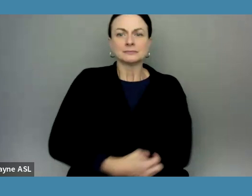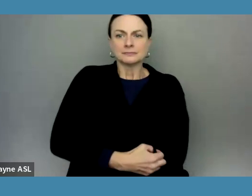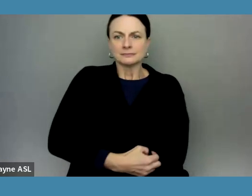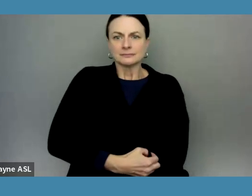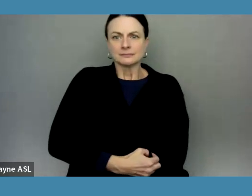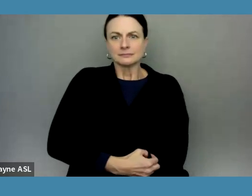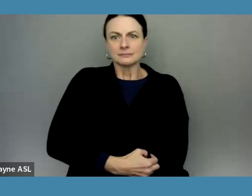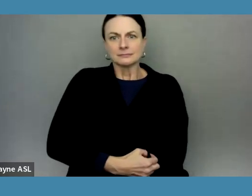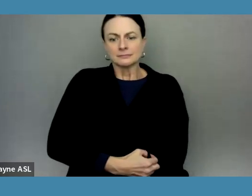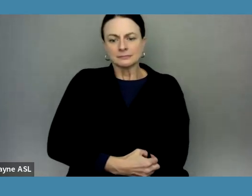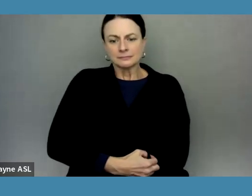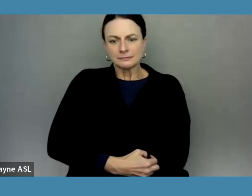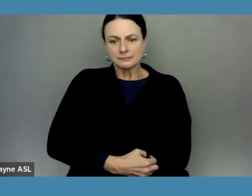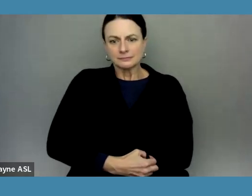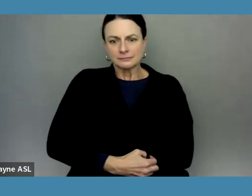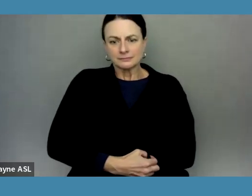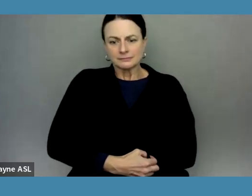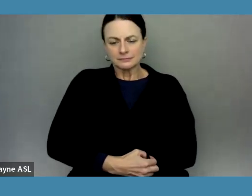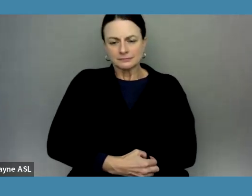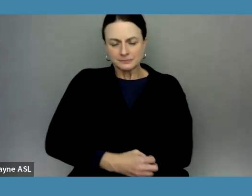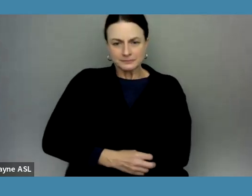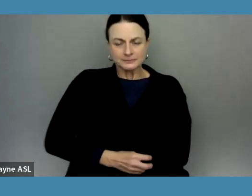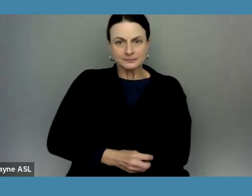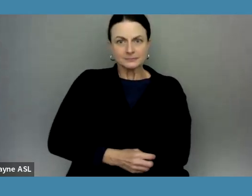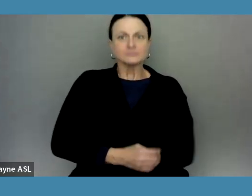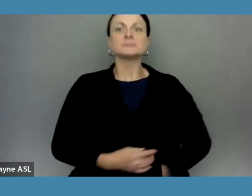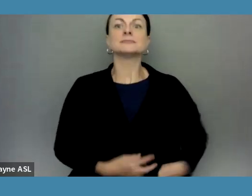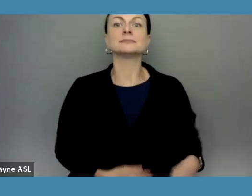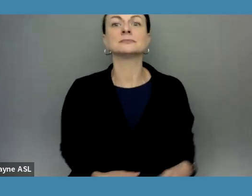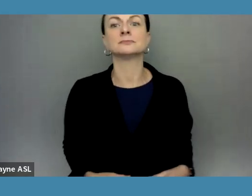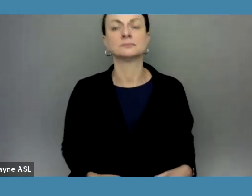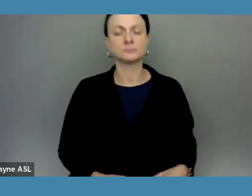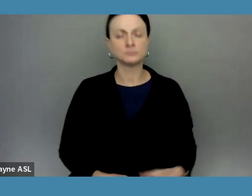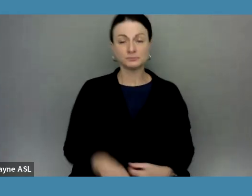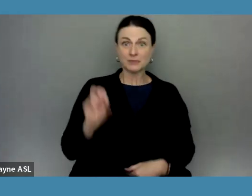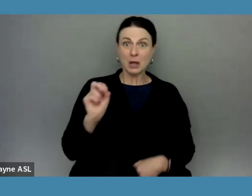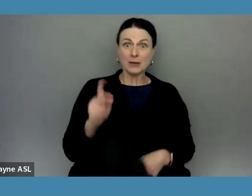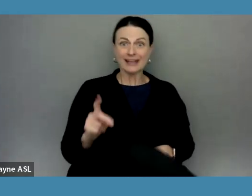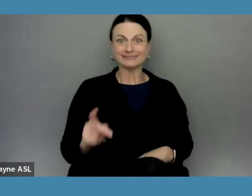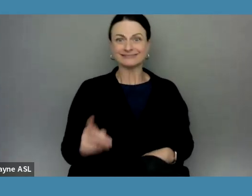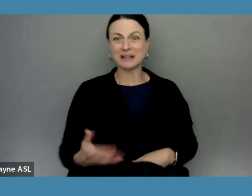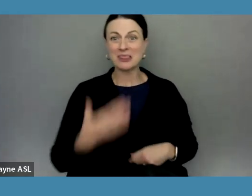[Maddie] Okay, thank you for that. Someone in the chat had a question.